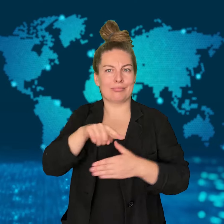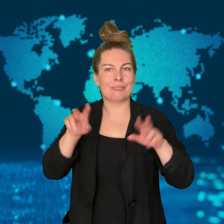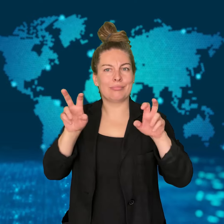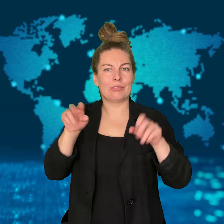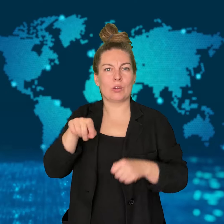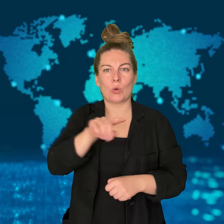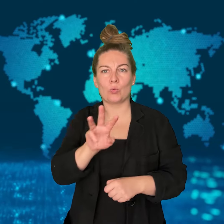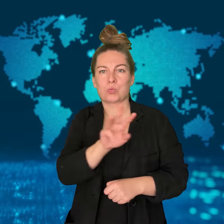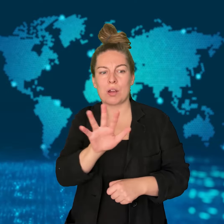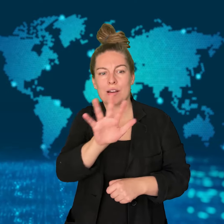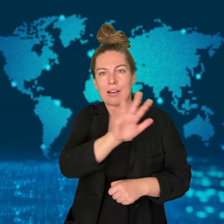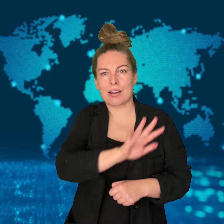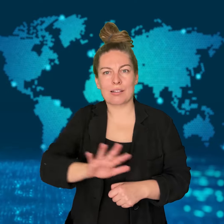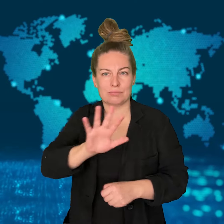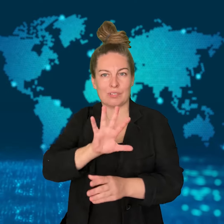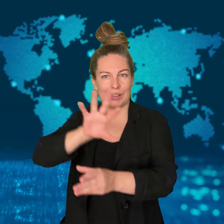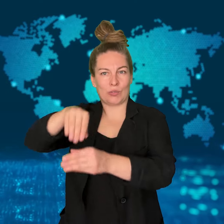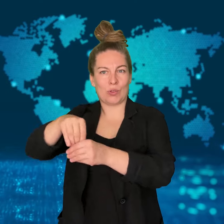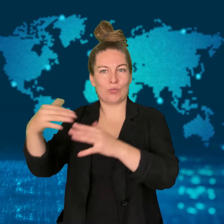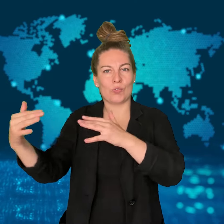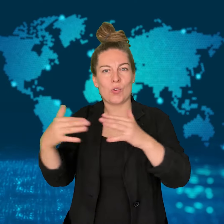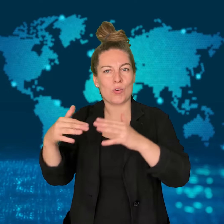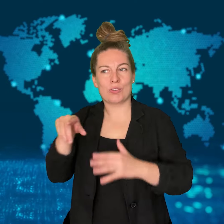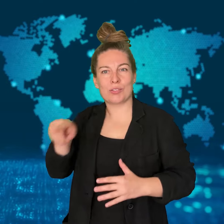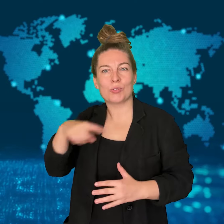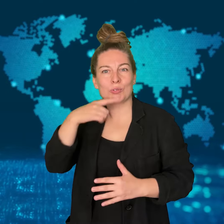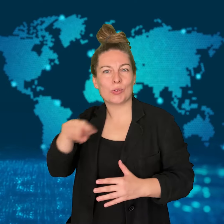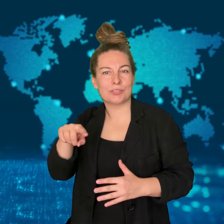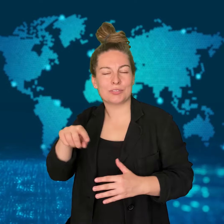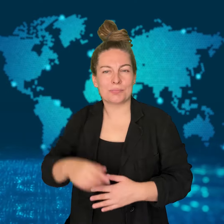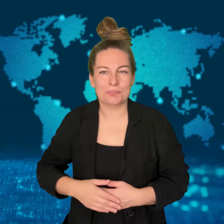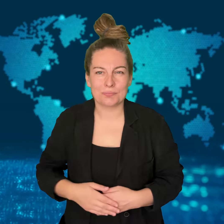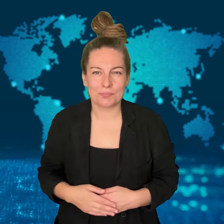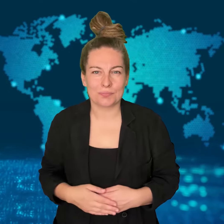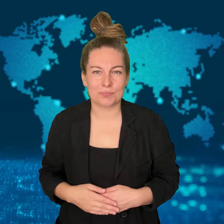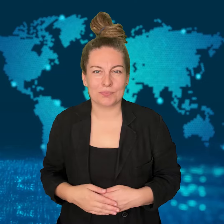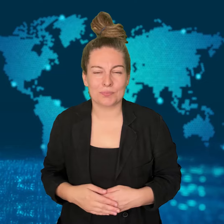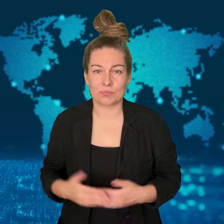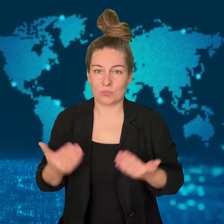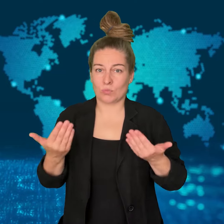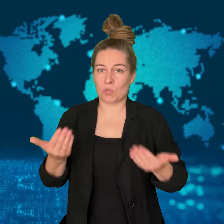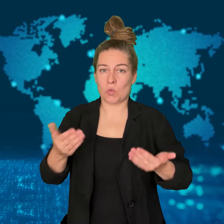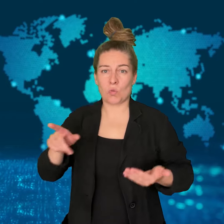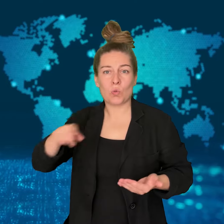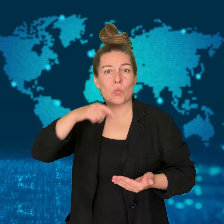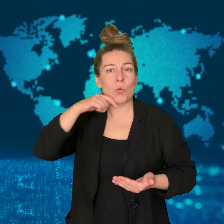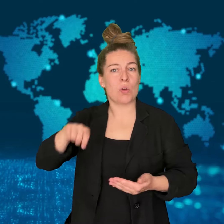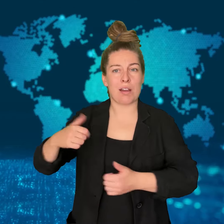be used in Russian territory could mean the West would be "at war" with Russia.